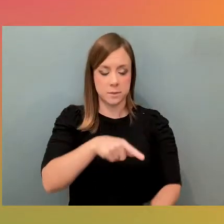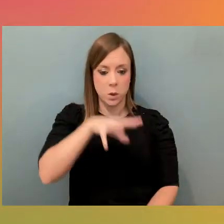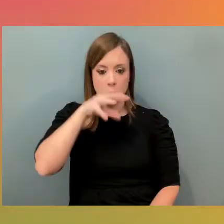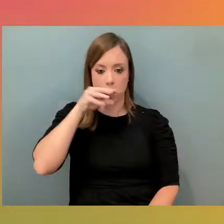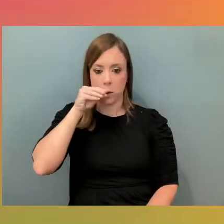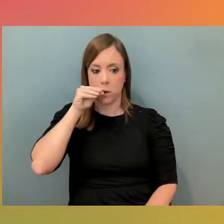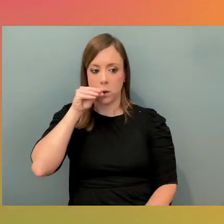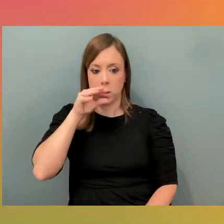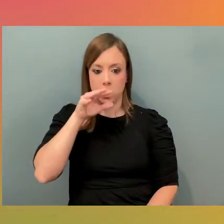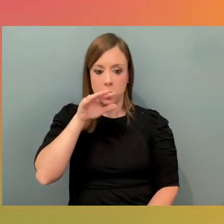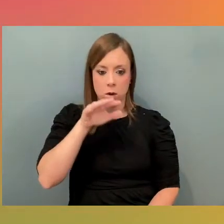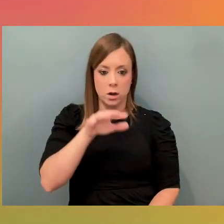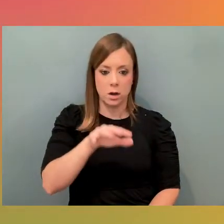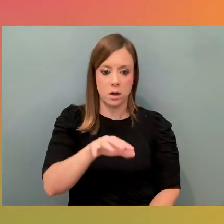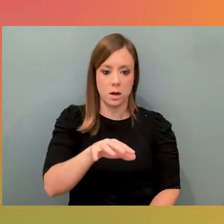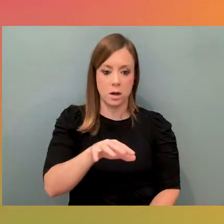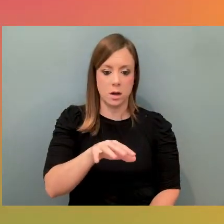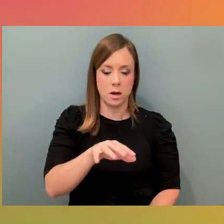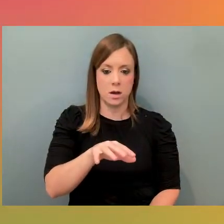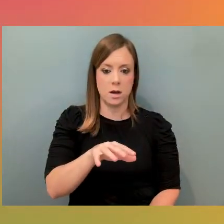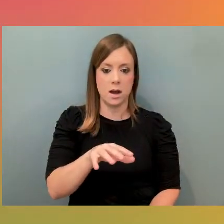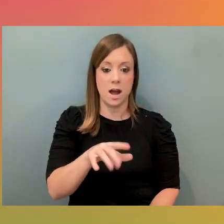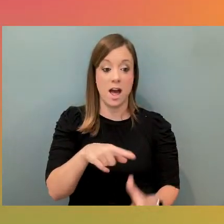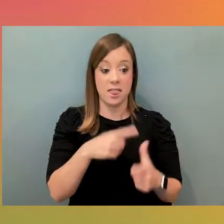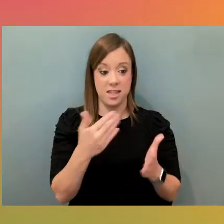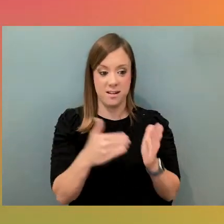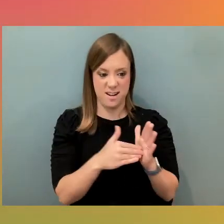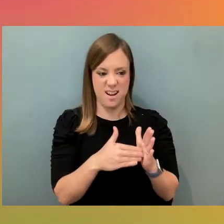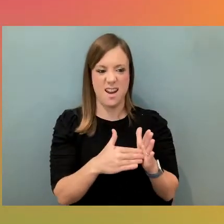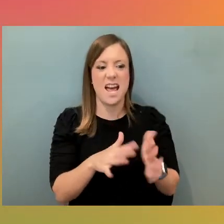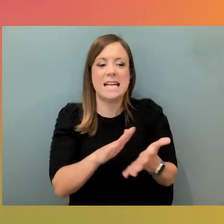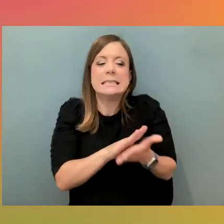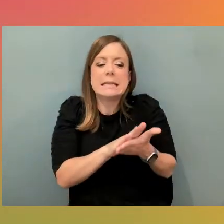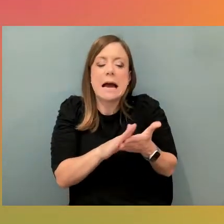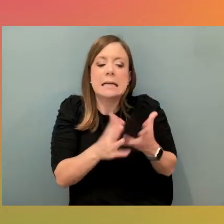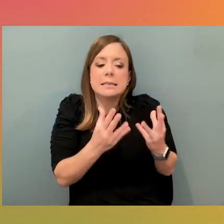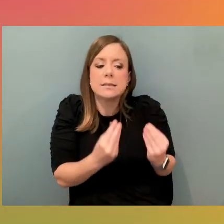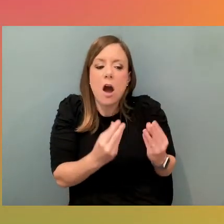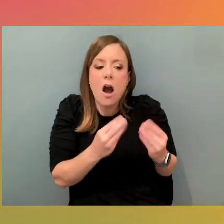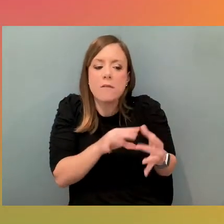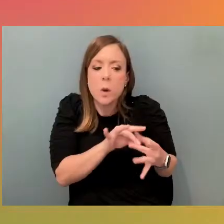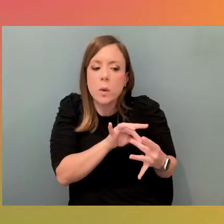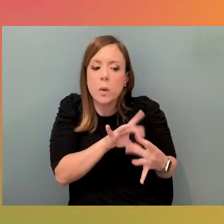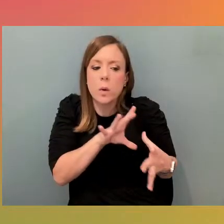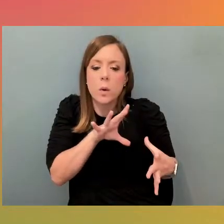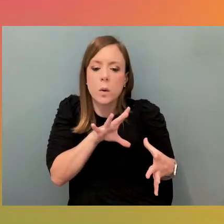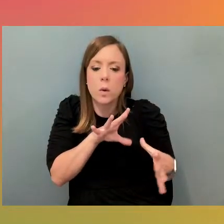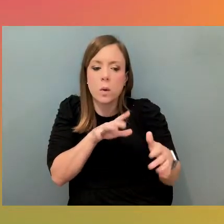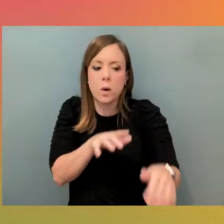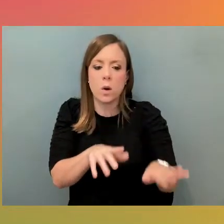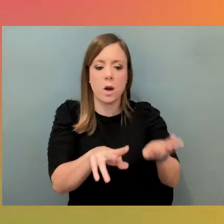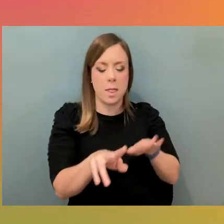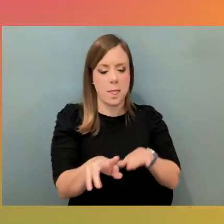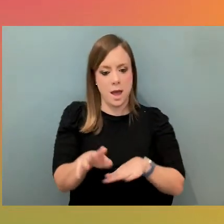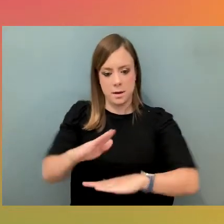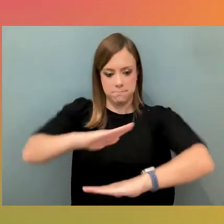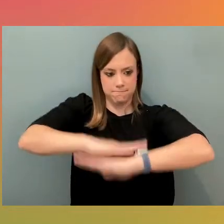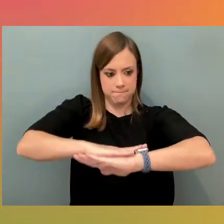SEAT. WE WILL STAY AND BREATH THREE, AND TWO, AND THEN WITHOUT FLINGING THE FOOT RELEASE THE FOOT.